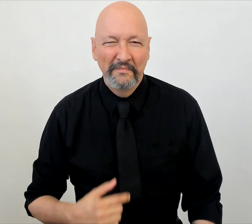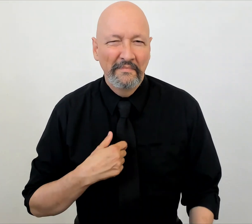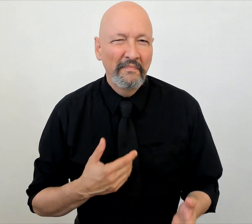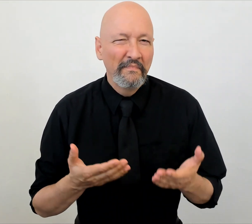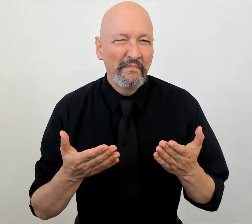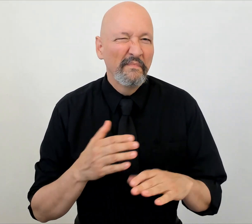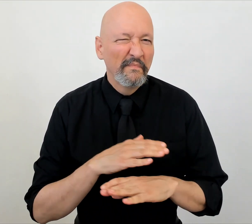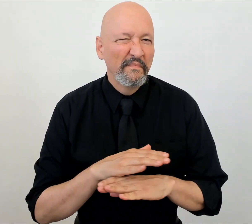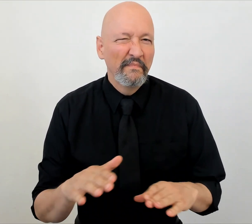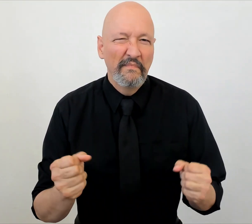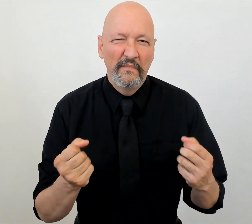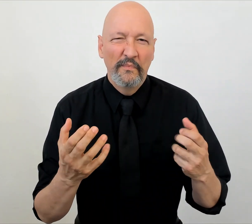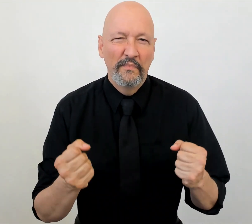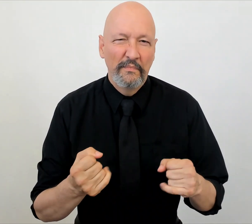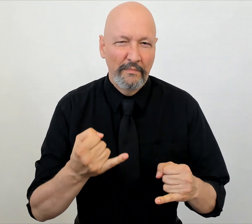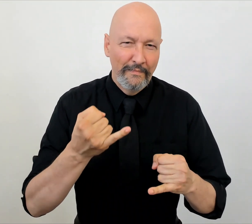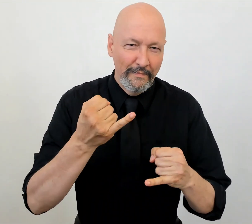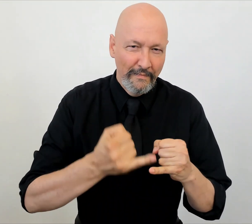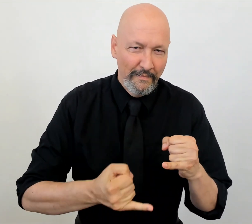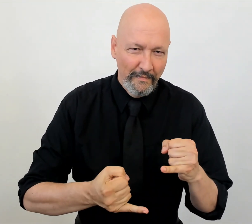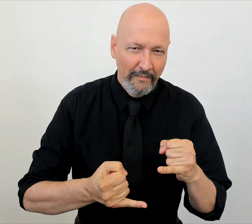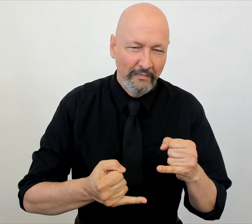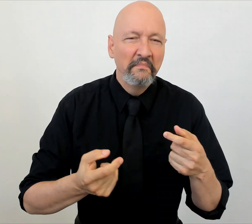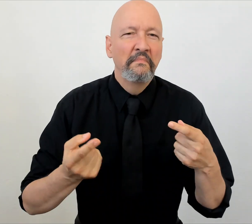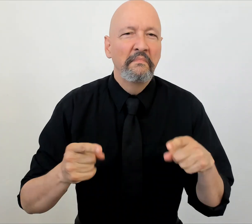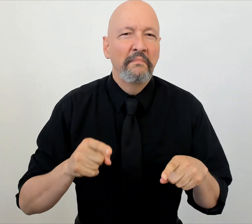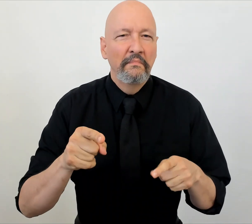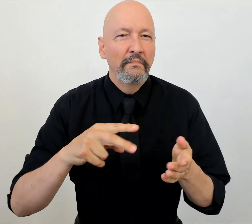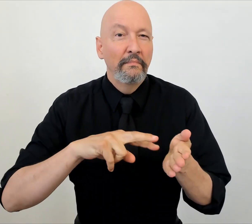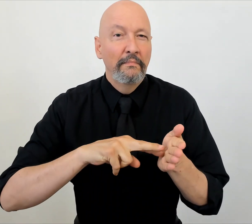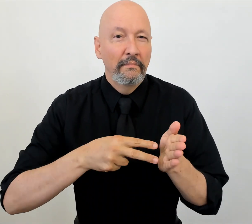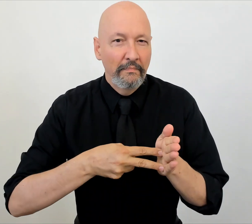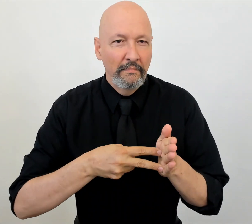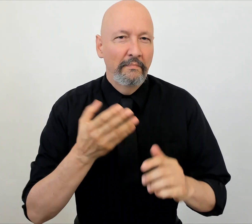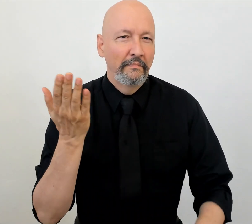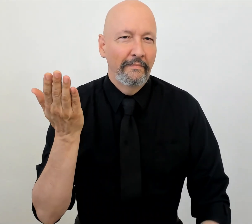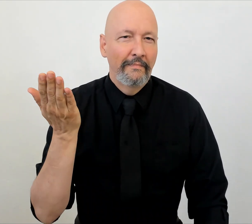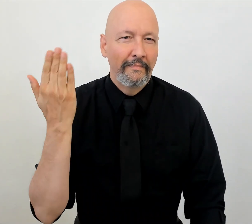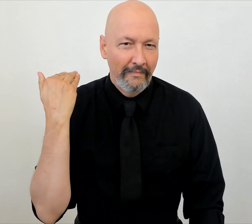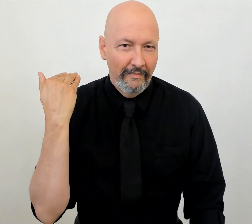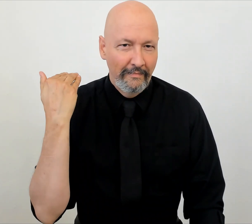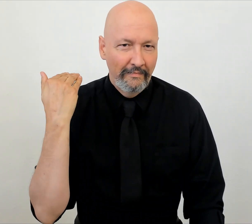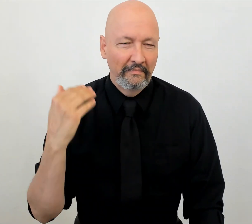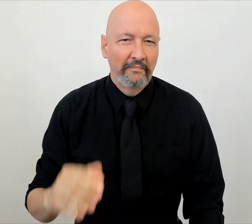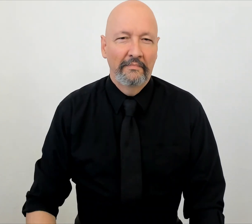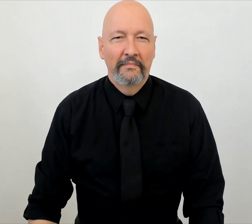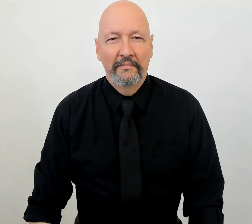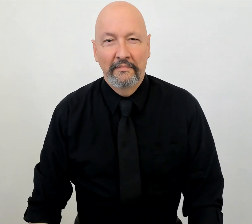I recommend you don't sign LAST of a series when you mean "past"